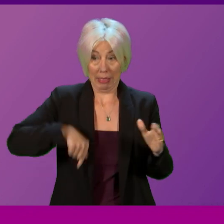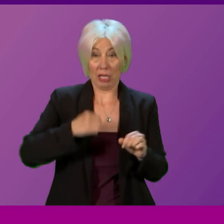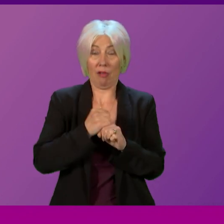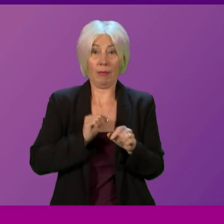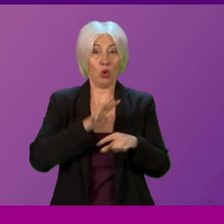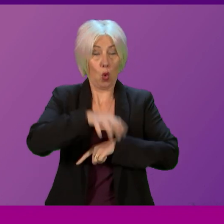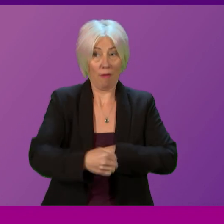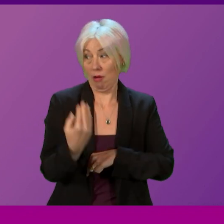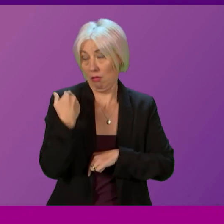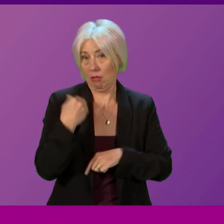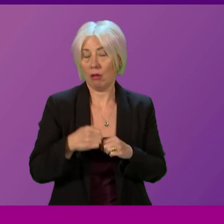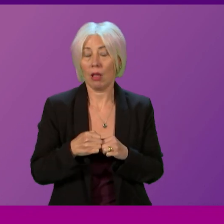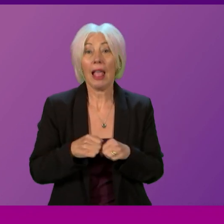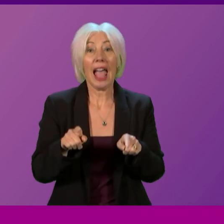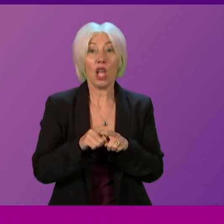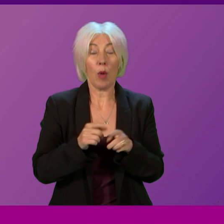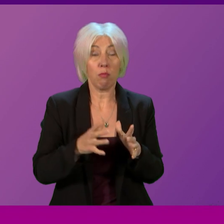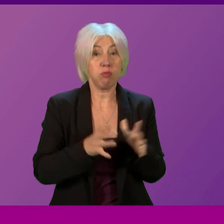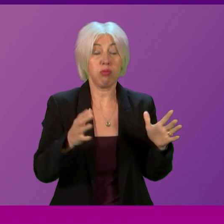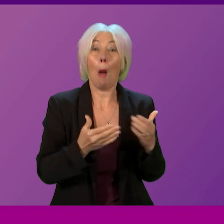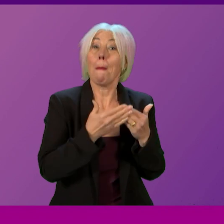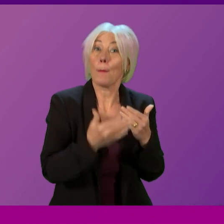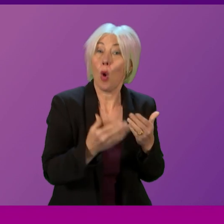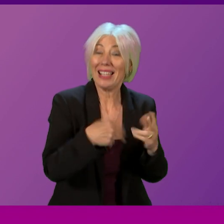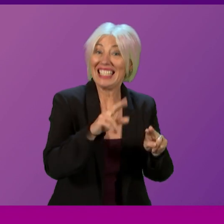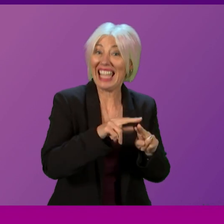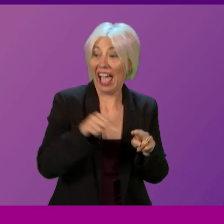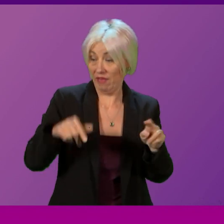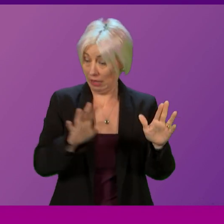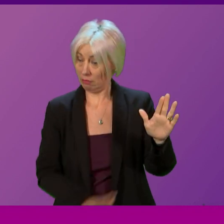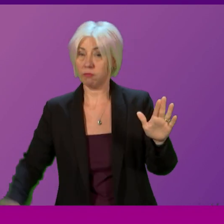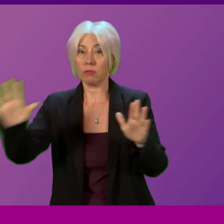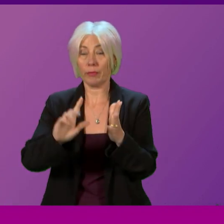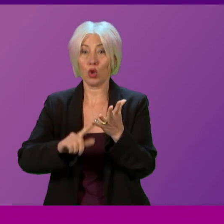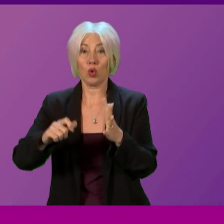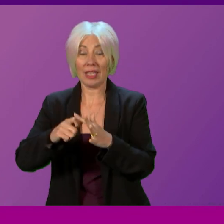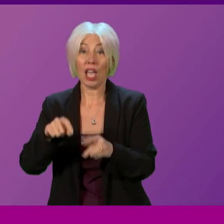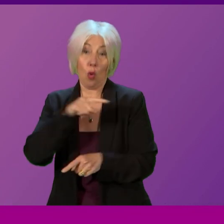are significantly more proportionately than there are in any other part of the United Kingdom, including in Wales, where Labour is in government.